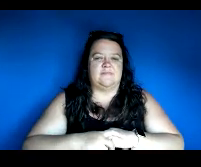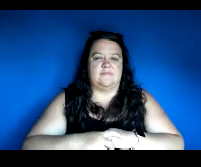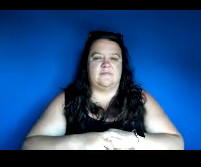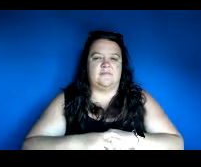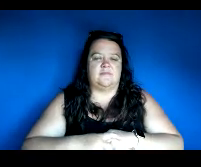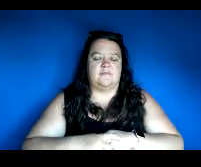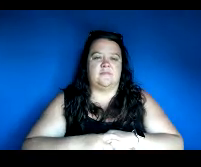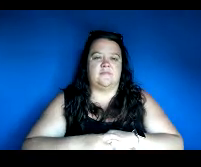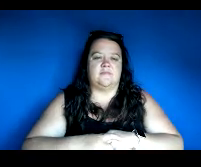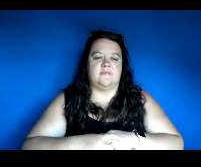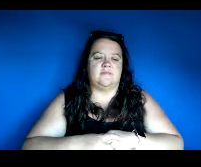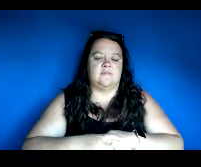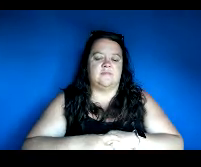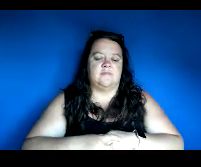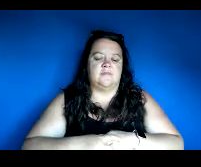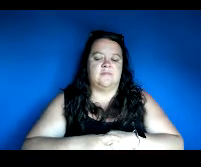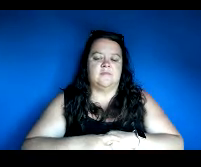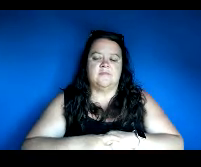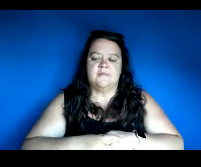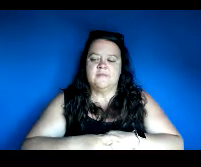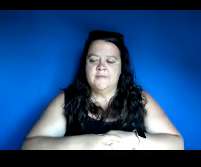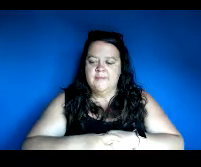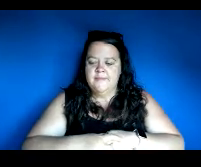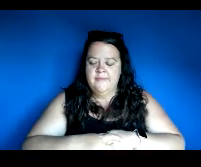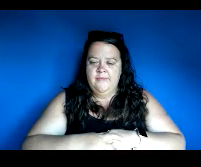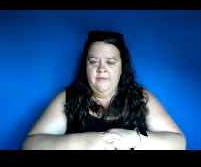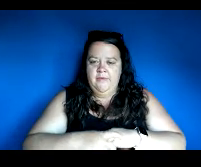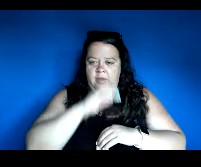So in terms of classroom etiquette and expectations,